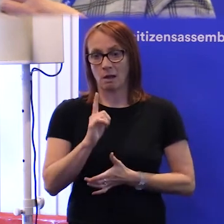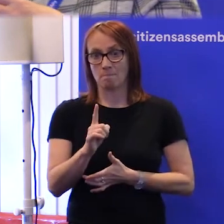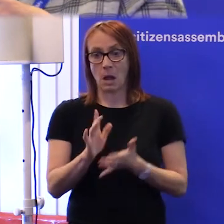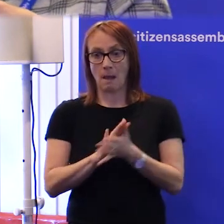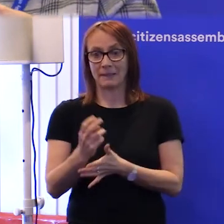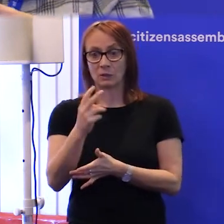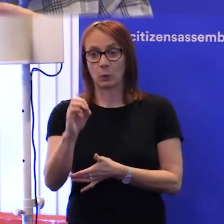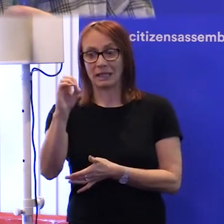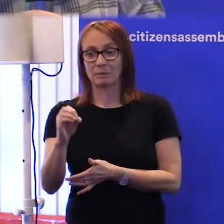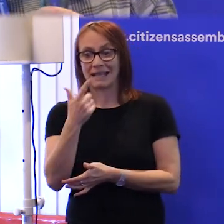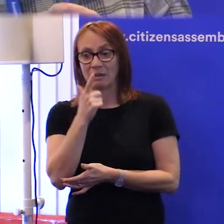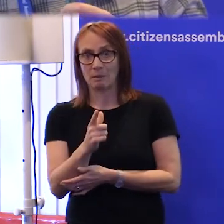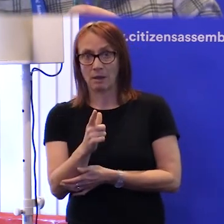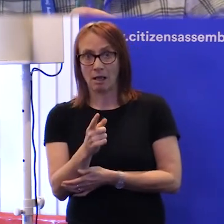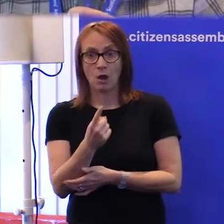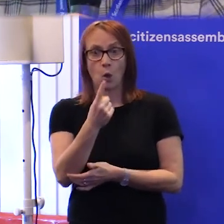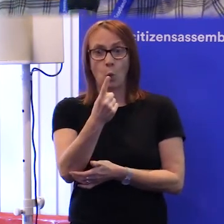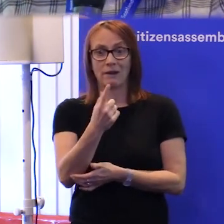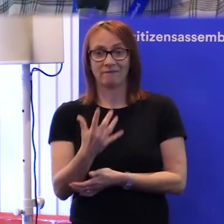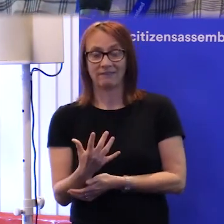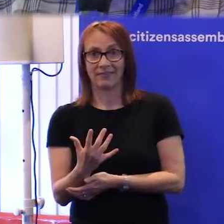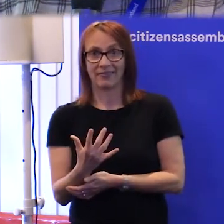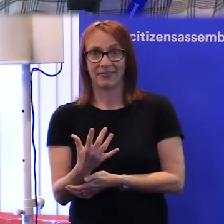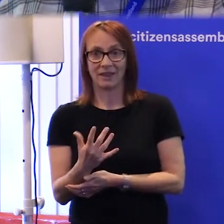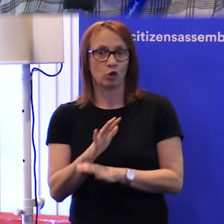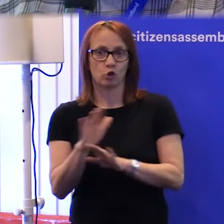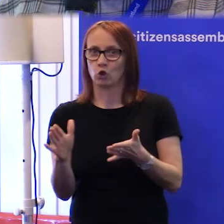percent of people which is one in every five people who aren't happy about that